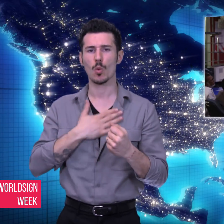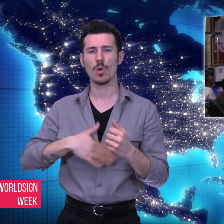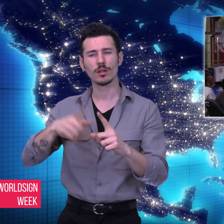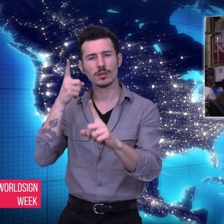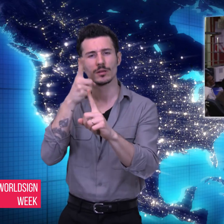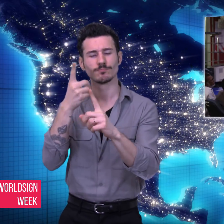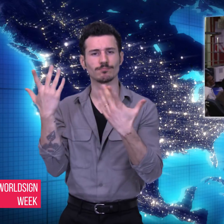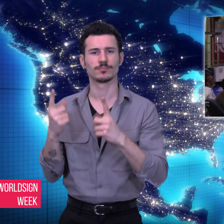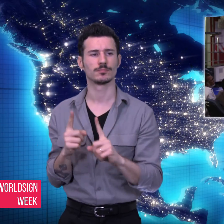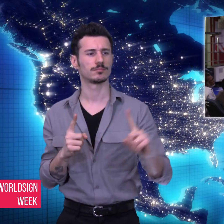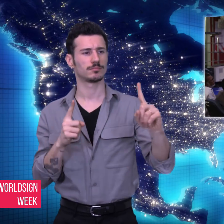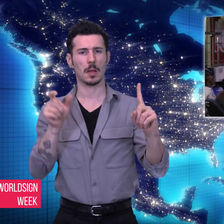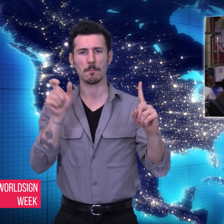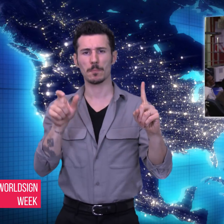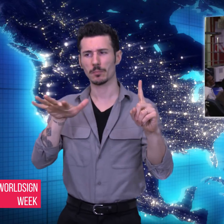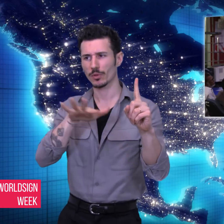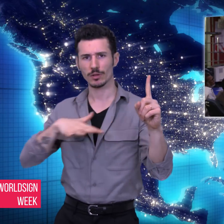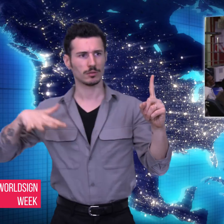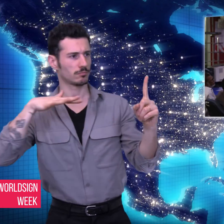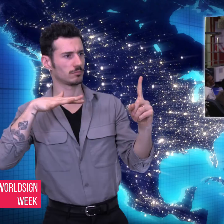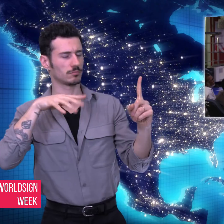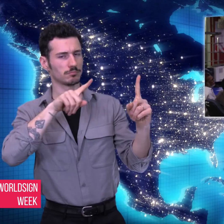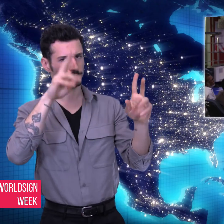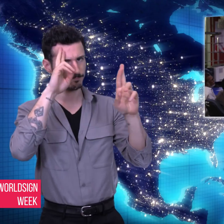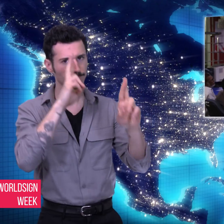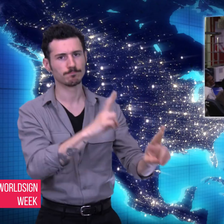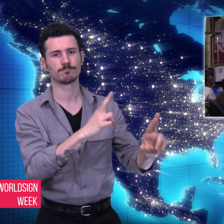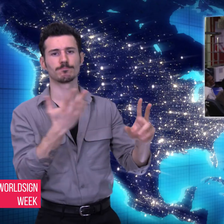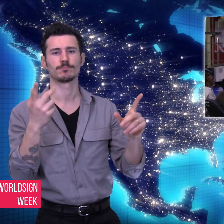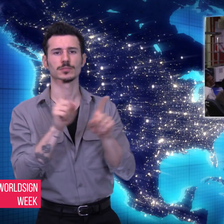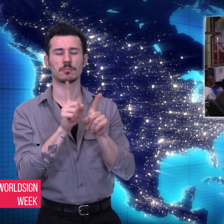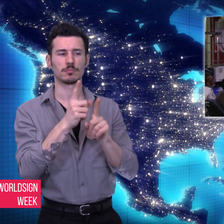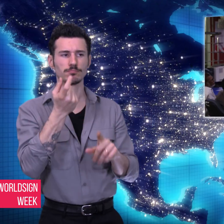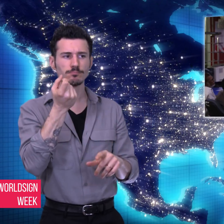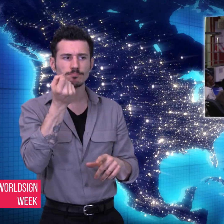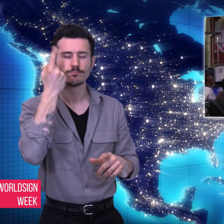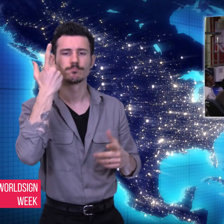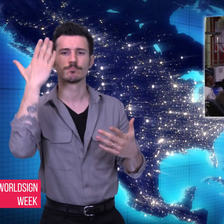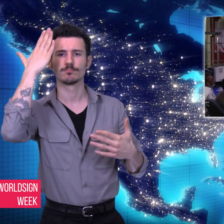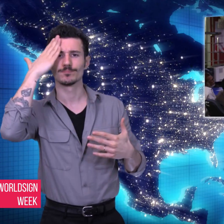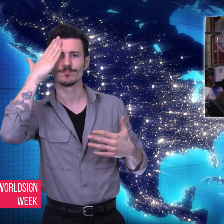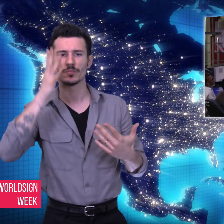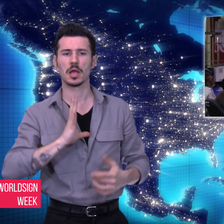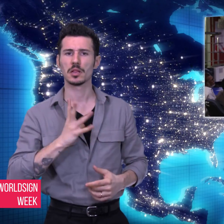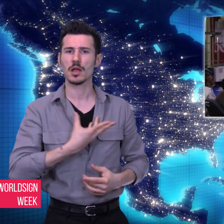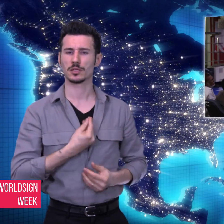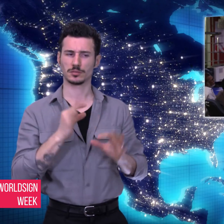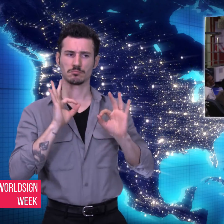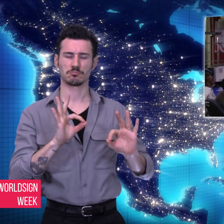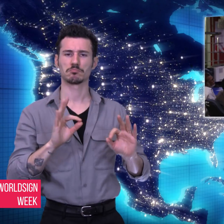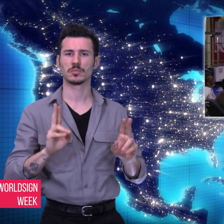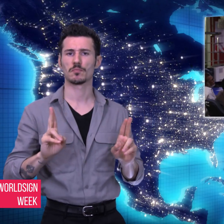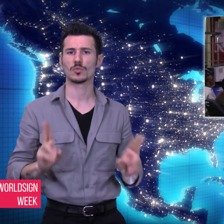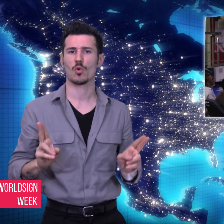to be a “role model and change the